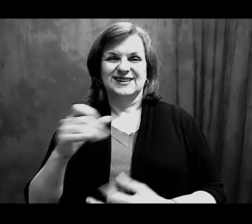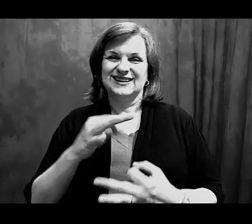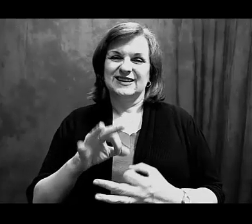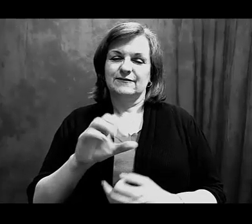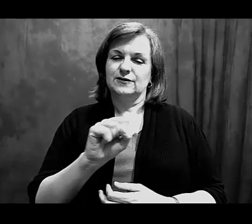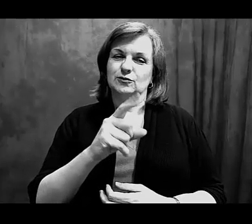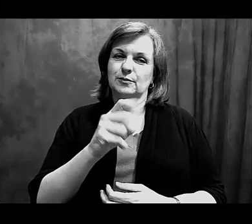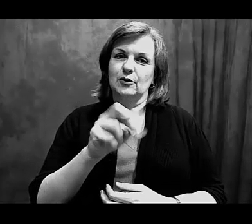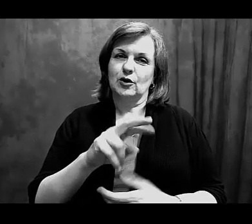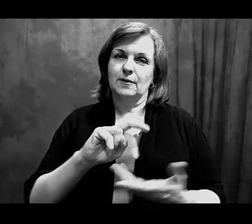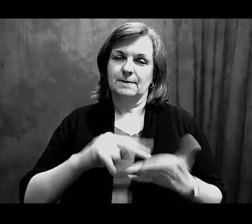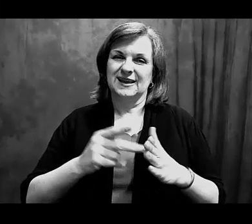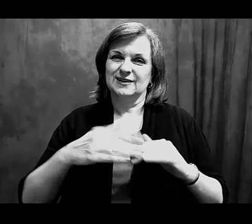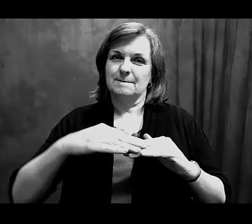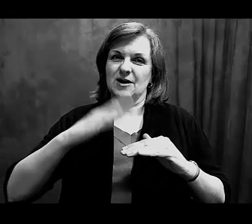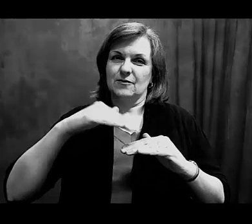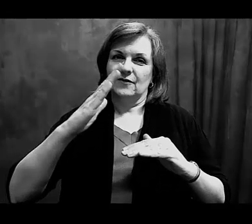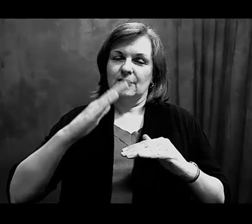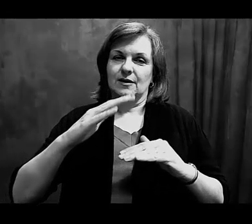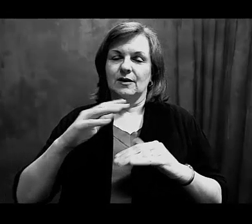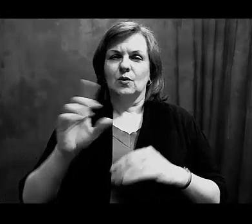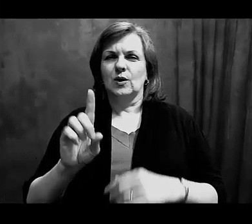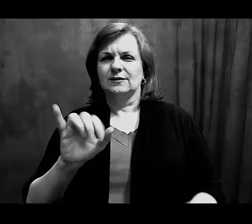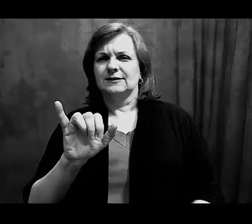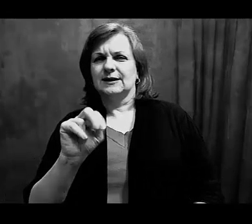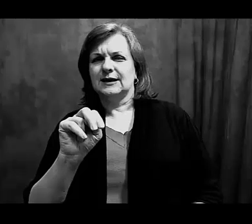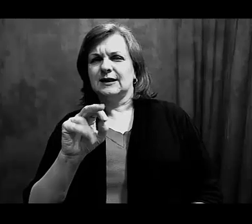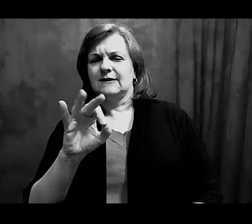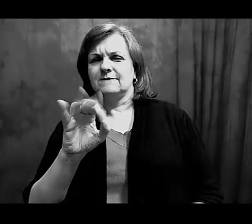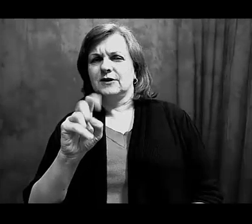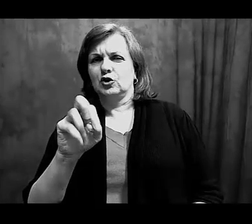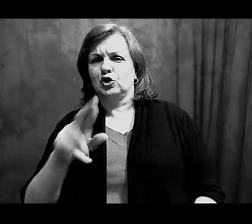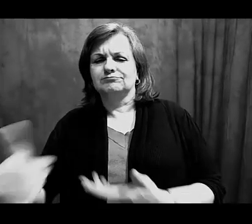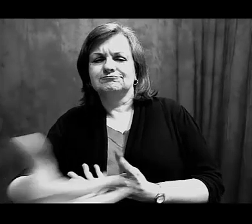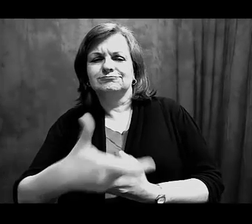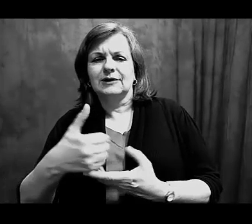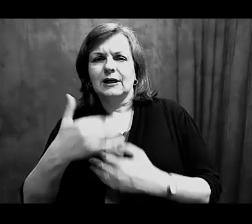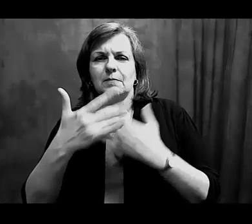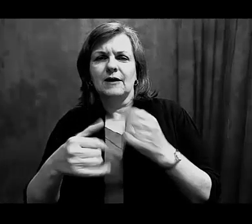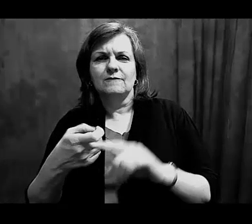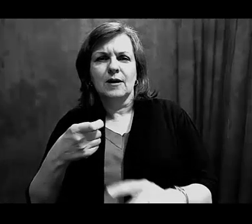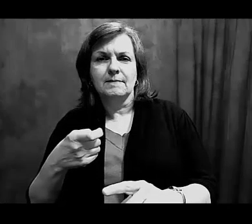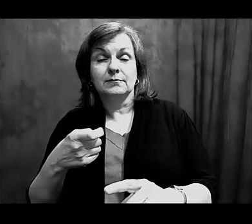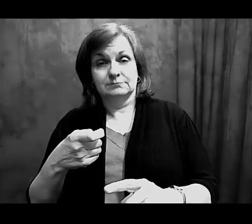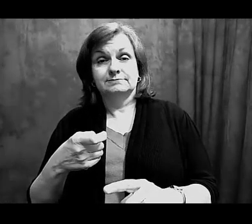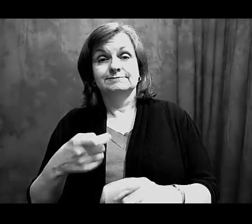we have the inferior Vena Cava